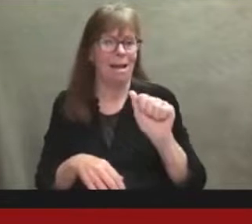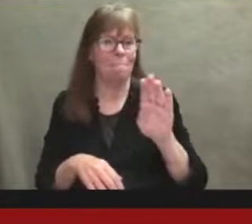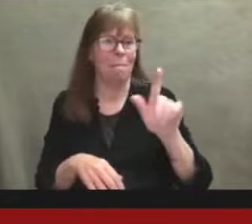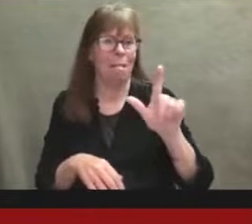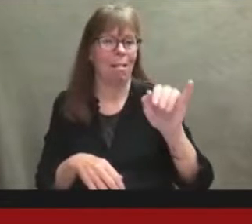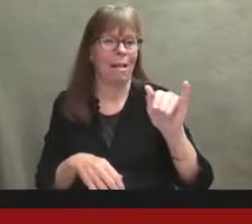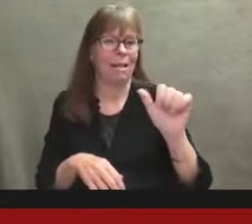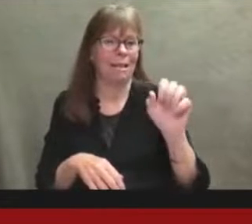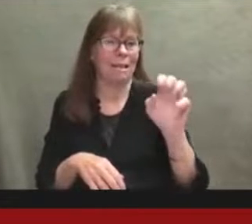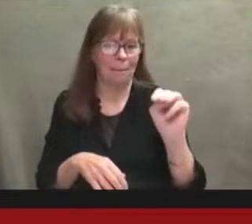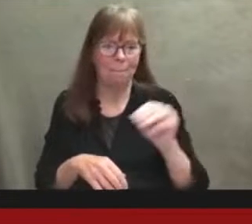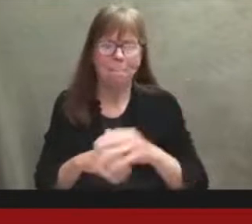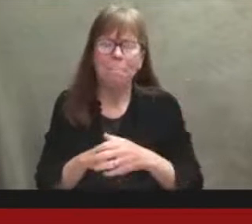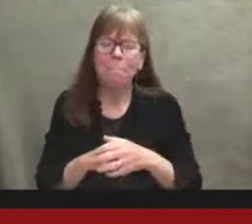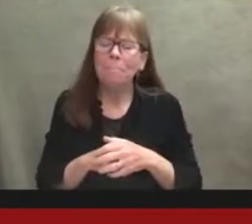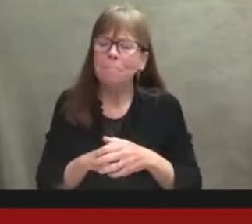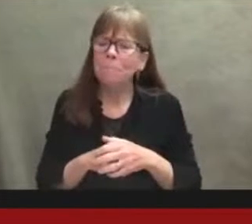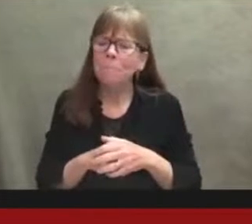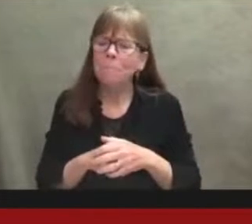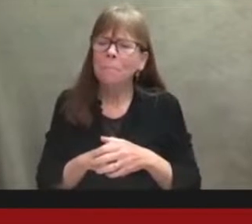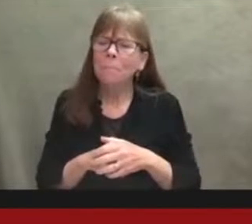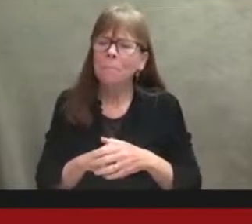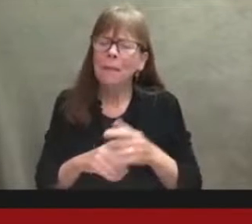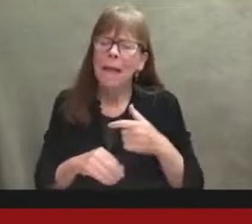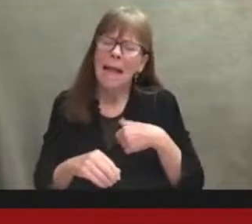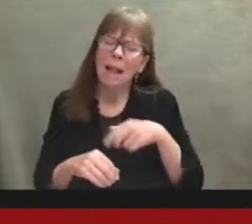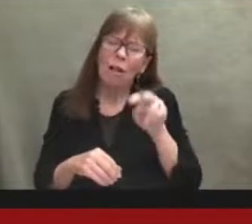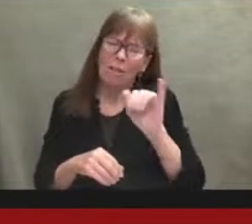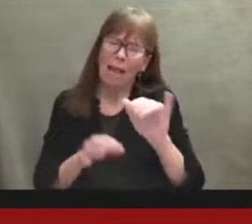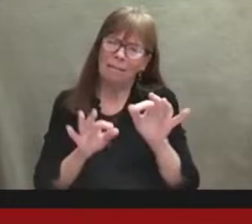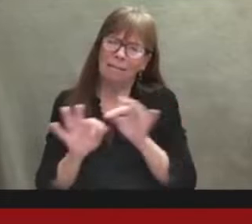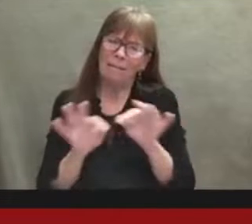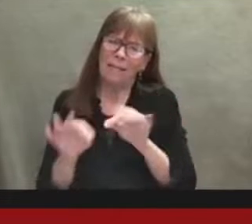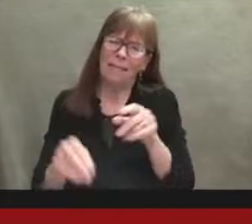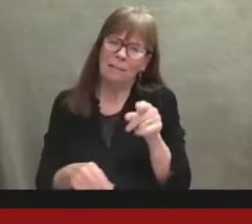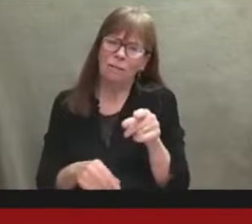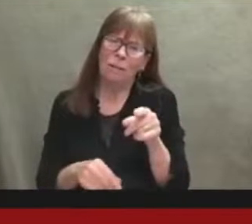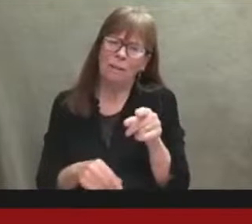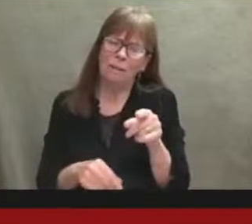But I think about that definition. I think a lot about how